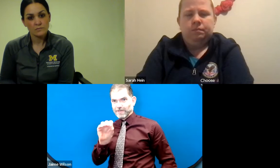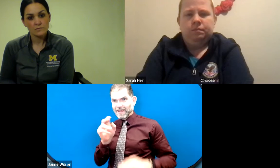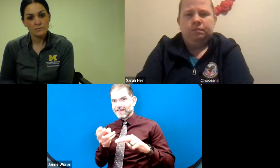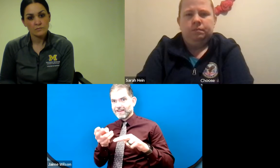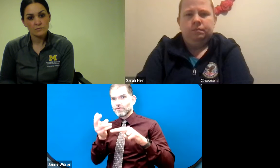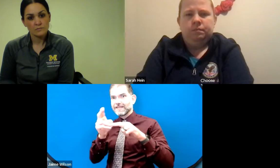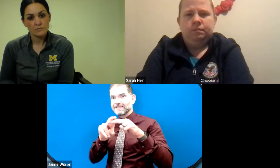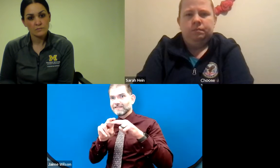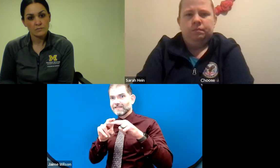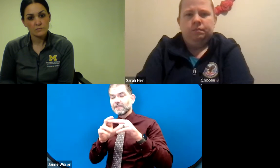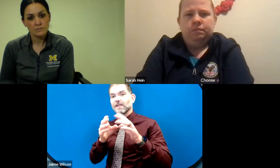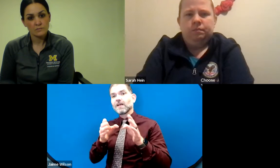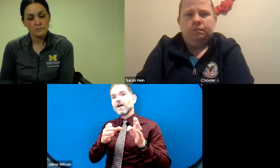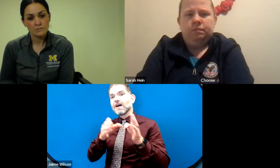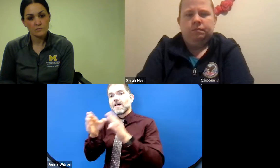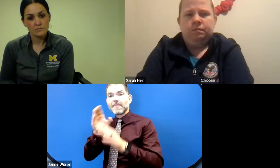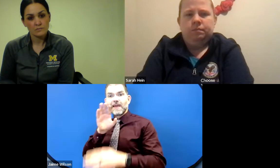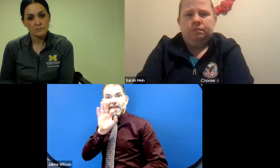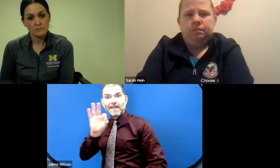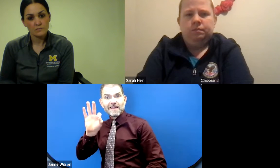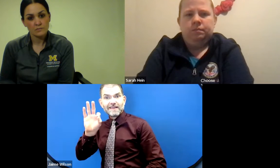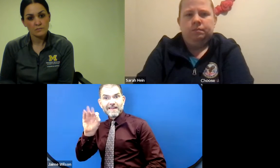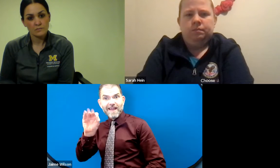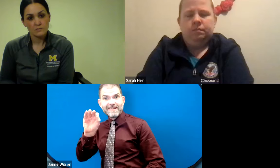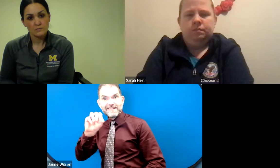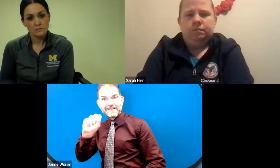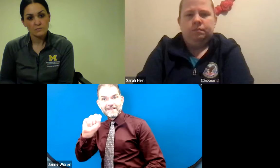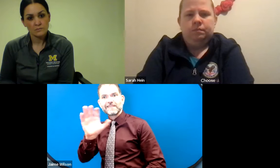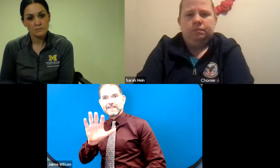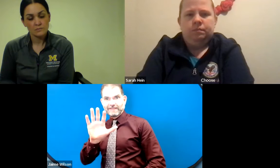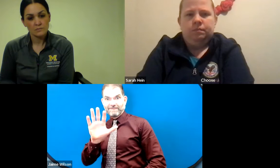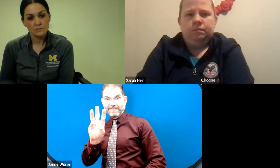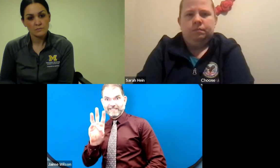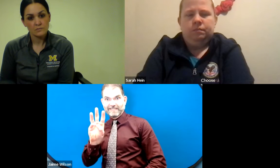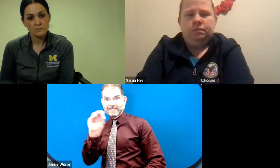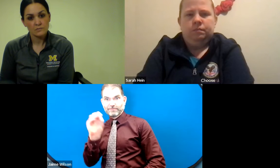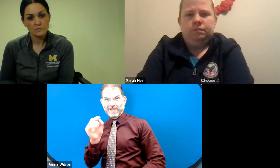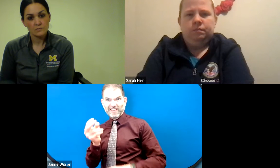ASL Interpreter: in their eighties. They're ASL Interpreter: increased 8% ASL Interpreter: chance of getting all.